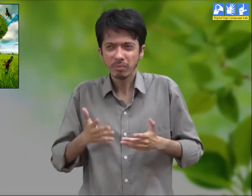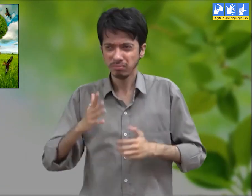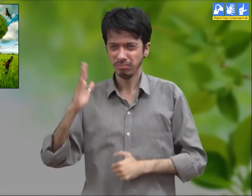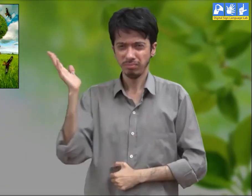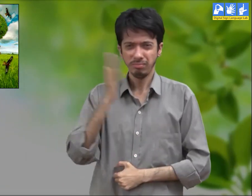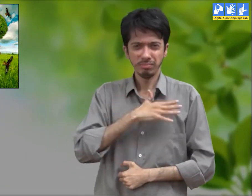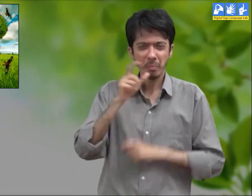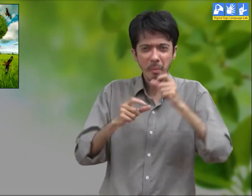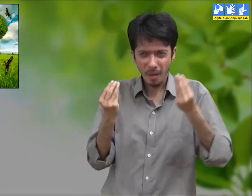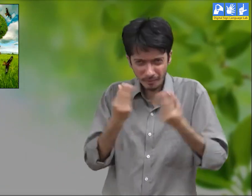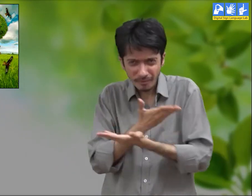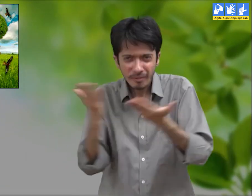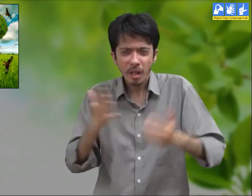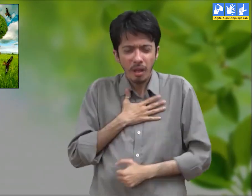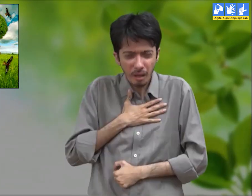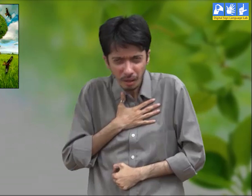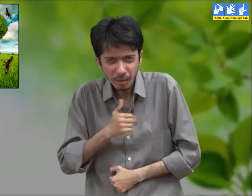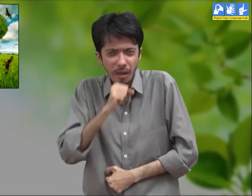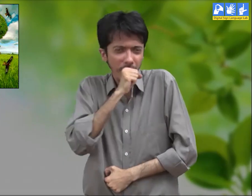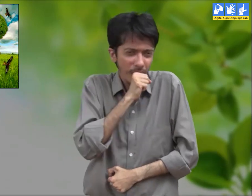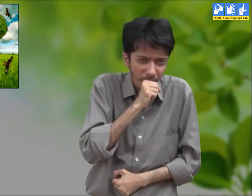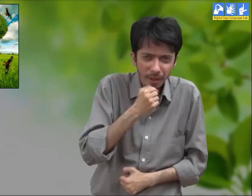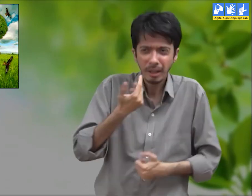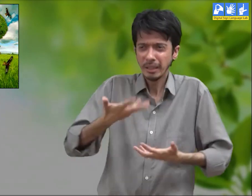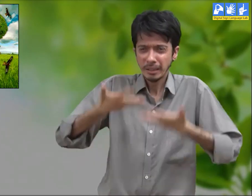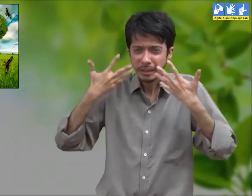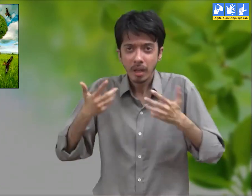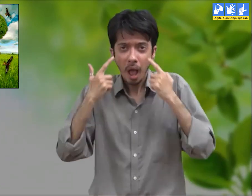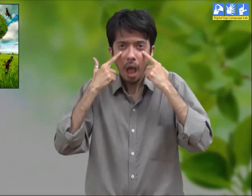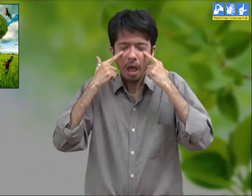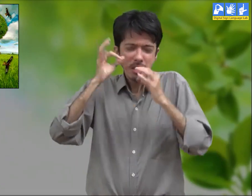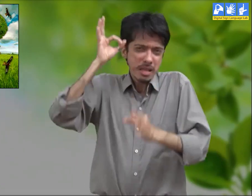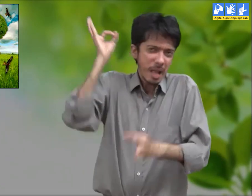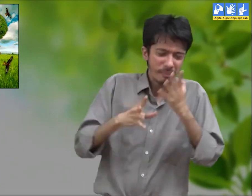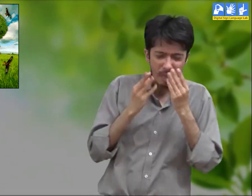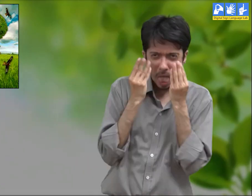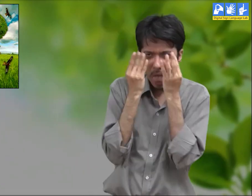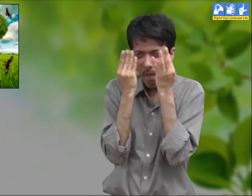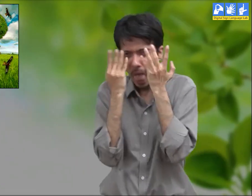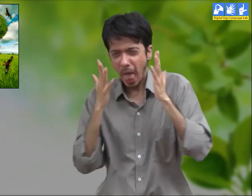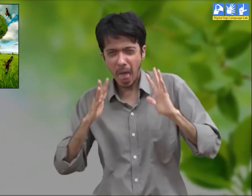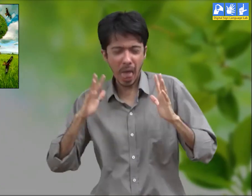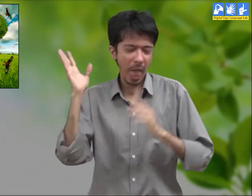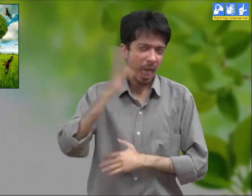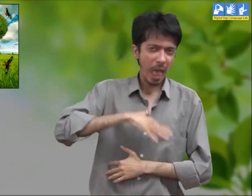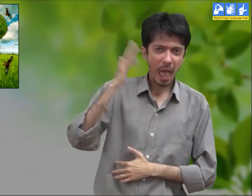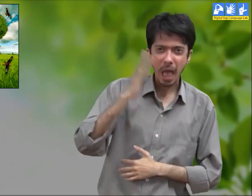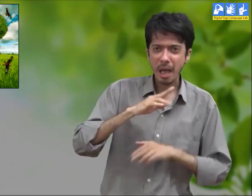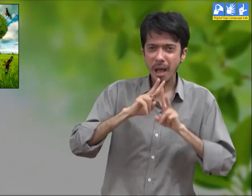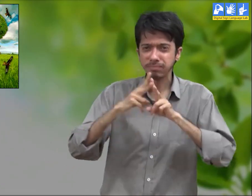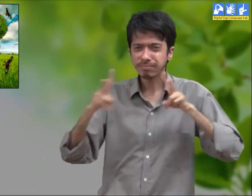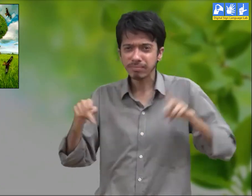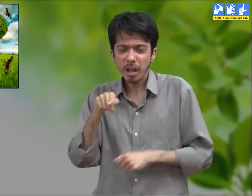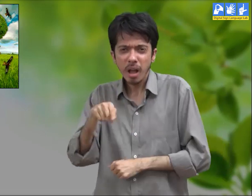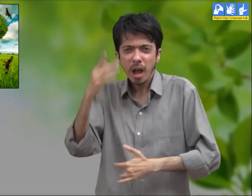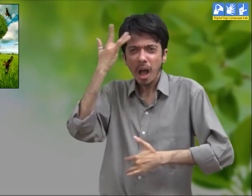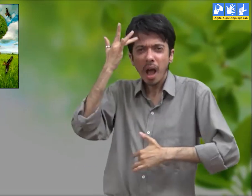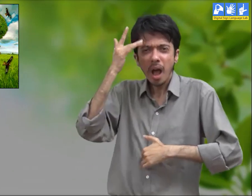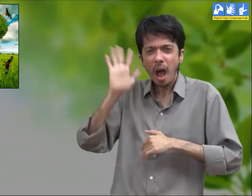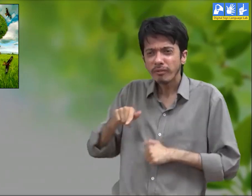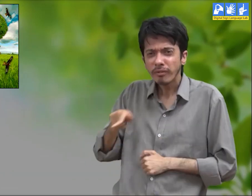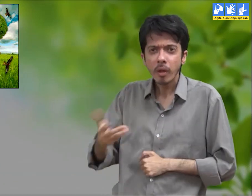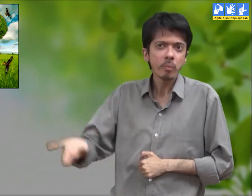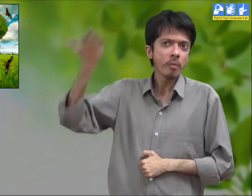But today the air is polluted which is causing health issues which includes cough, breathing problem, eye irritation and other problems.